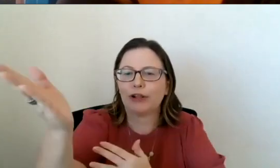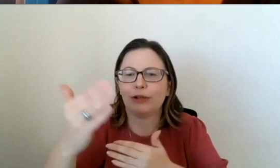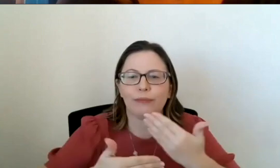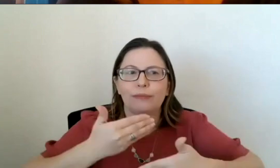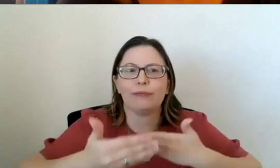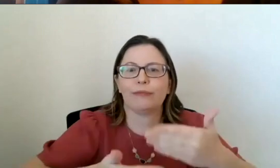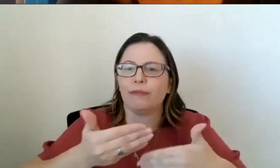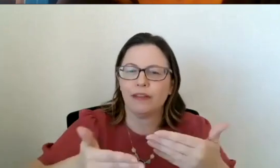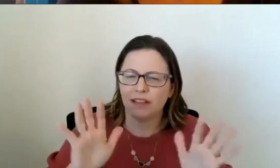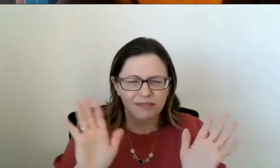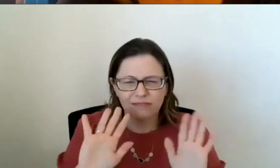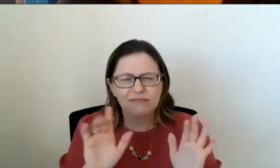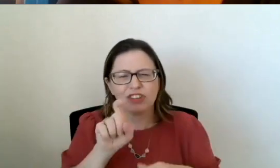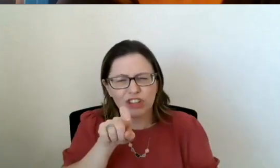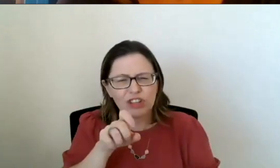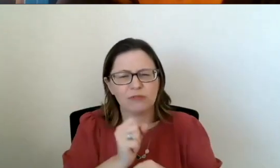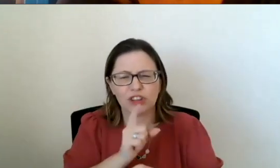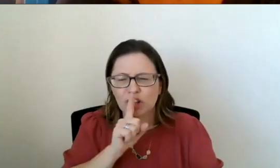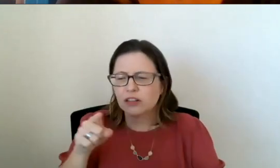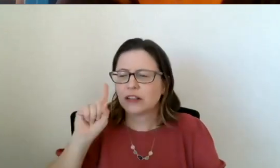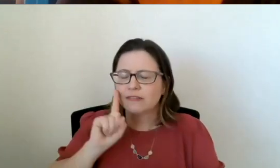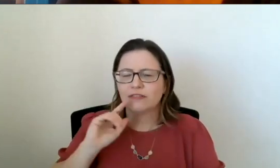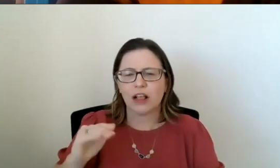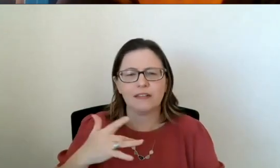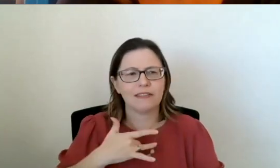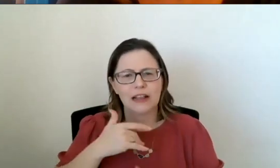the child to just be going through the motions. We want them to thrive. We need to make sure that